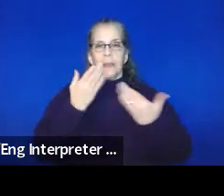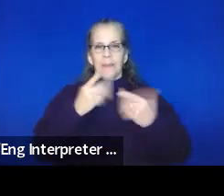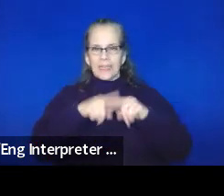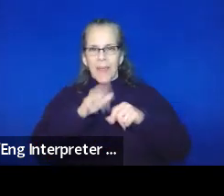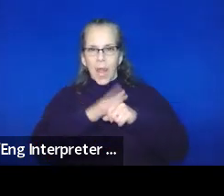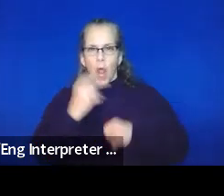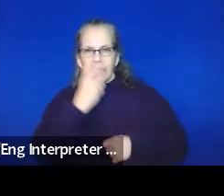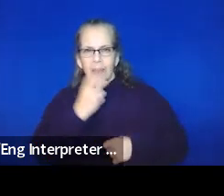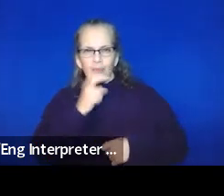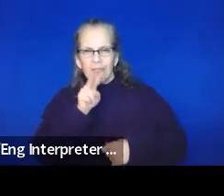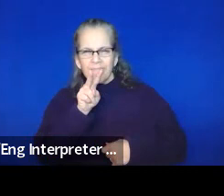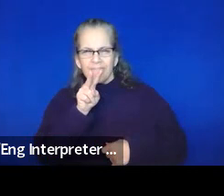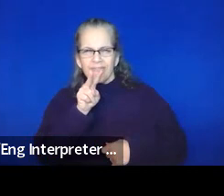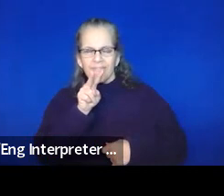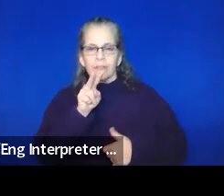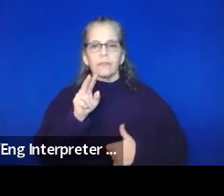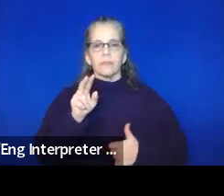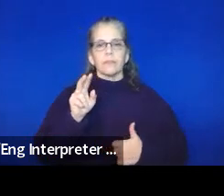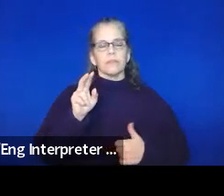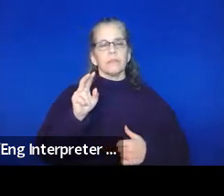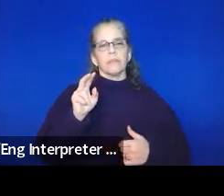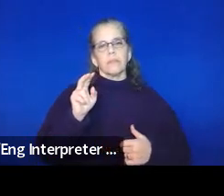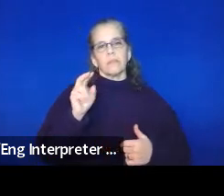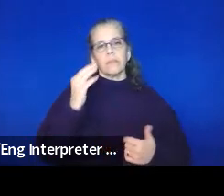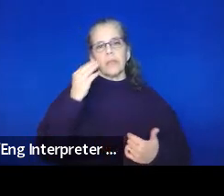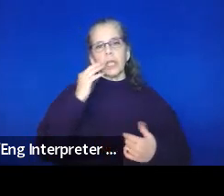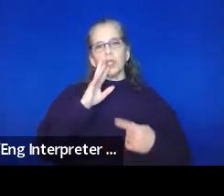And one of the I think there was a slide talking about the various traumas that people have